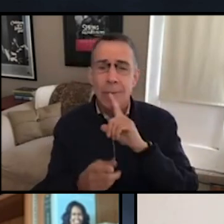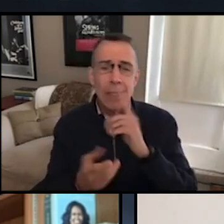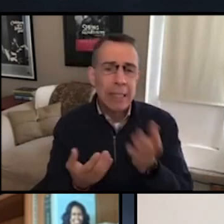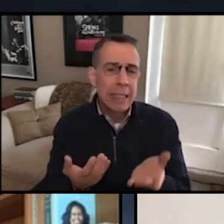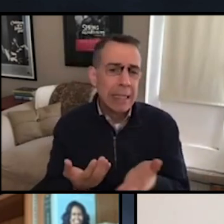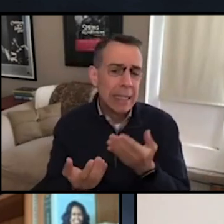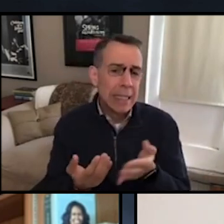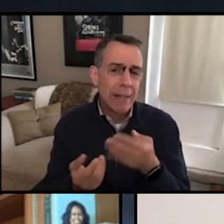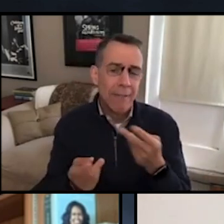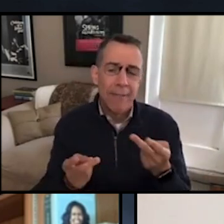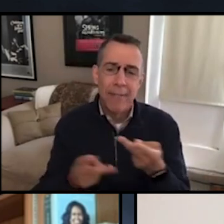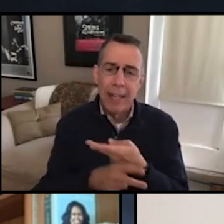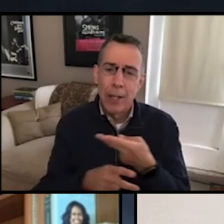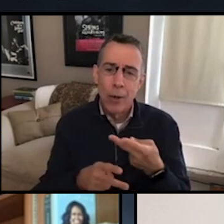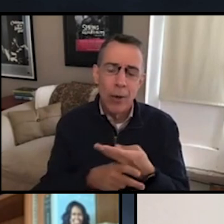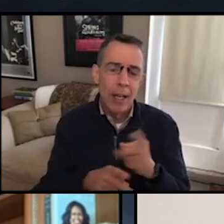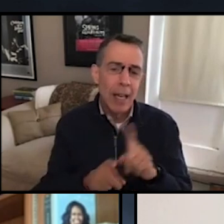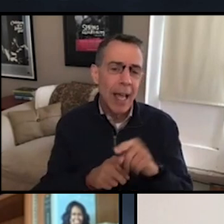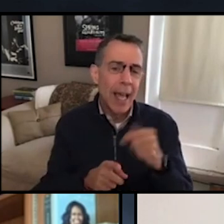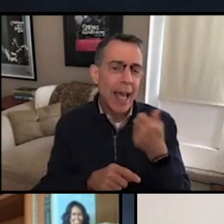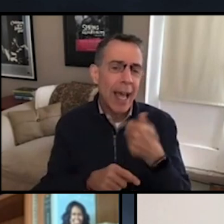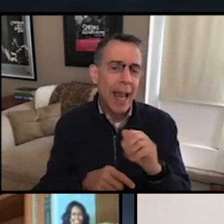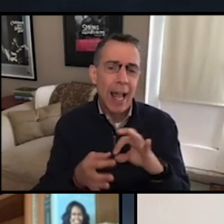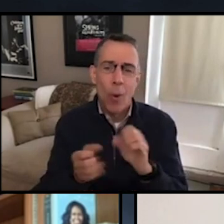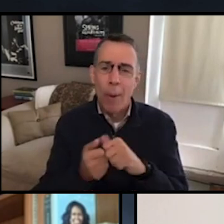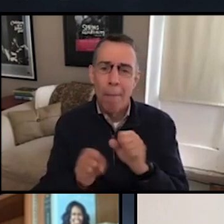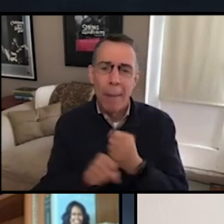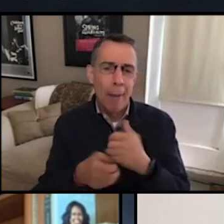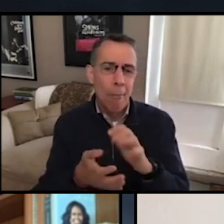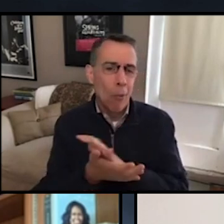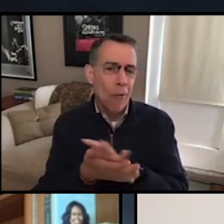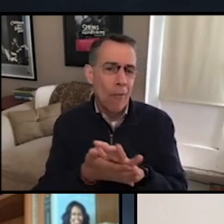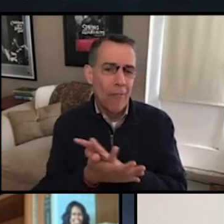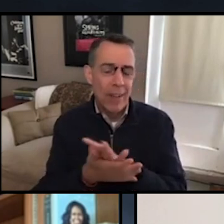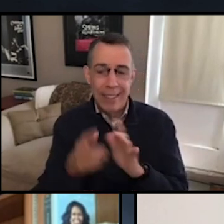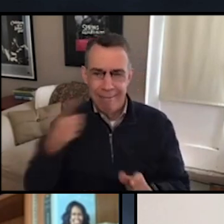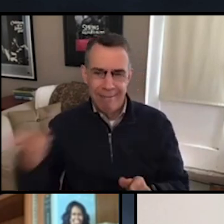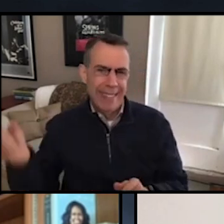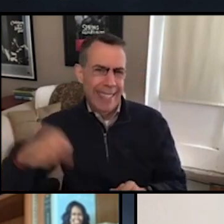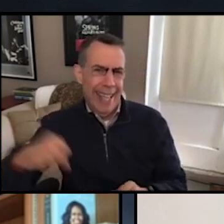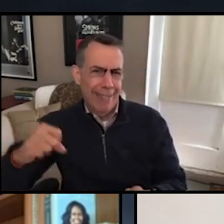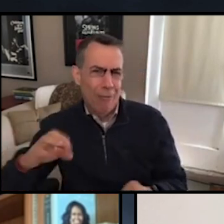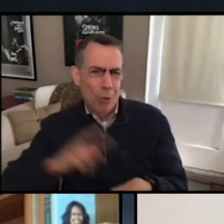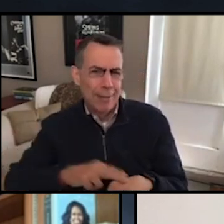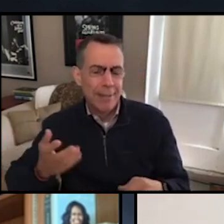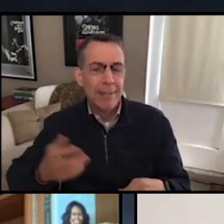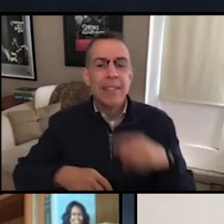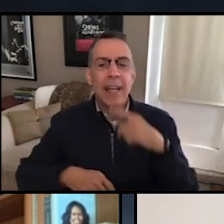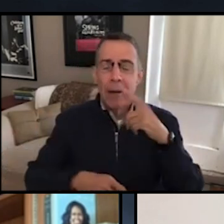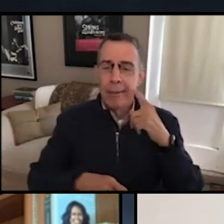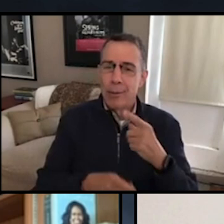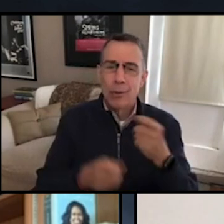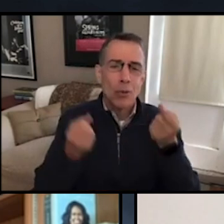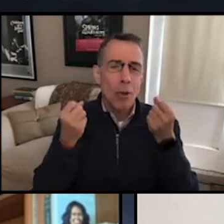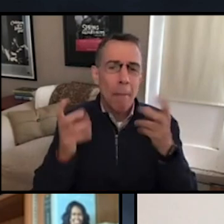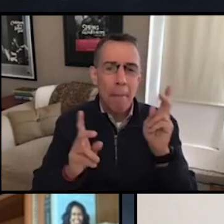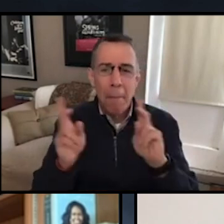like any other element of filmmaking. Colman: Right. Yes, yes! Doug: It's just part of, and there's so many people, so many entities and